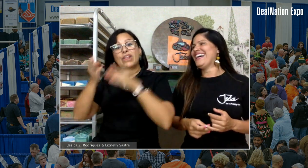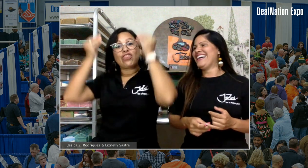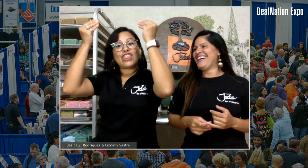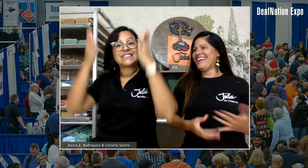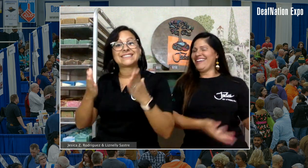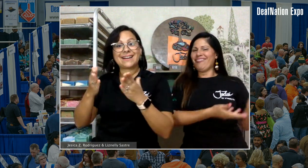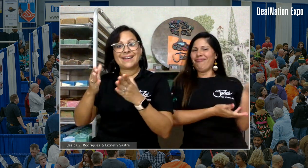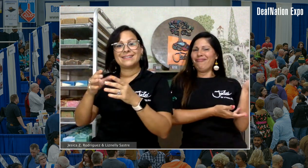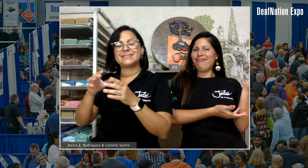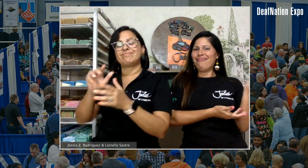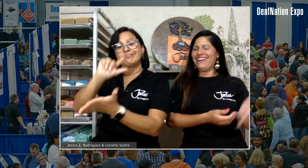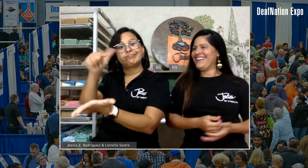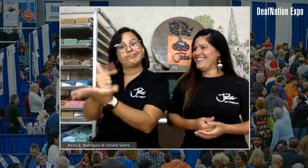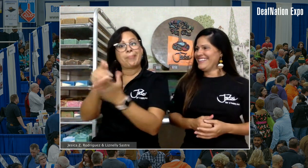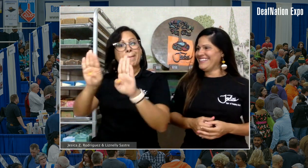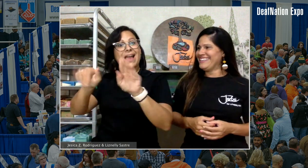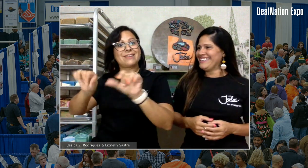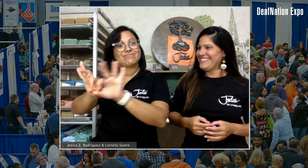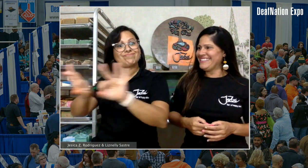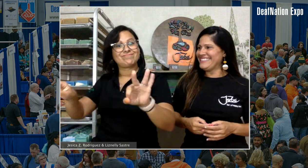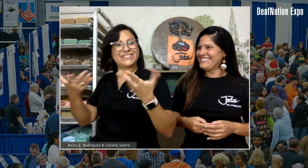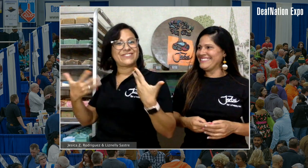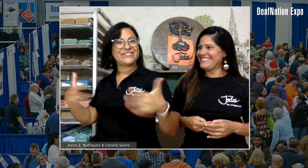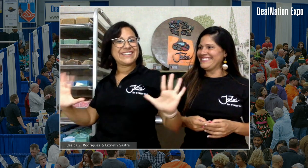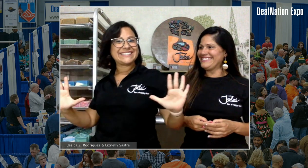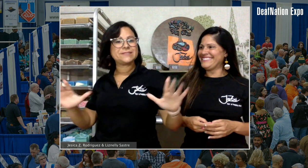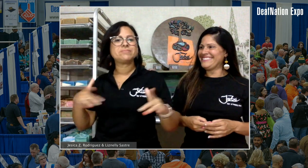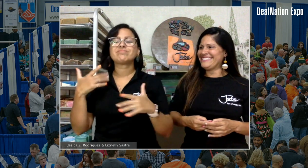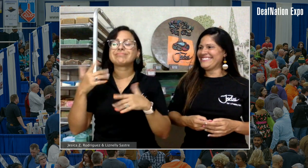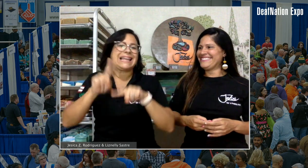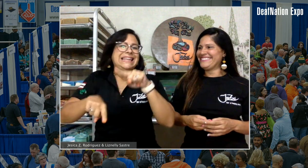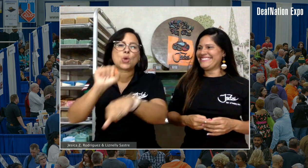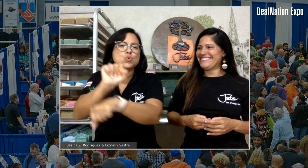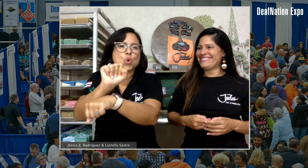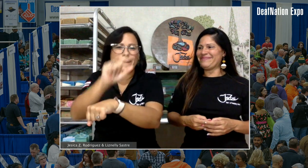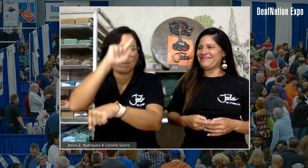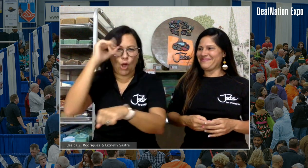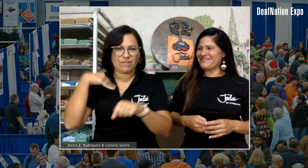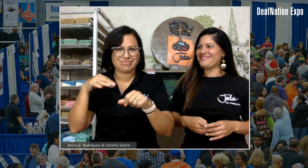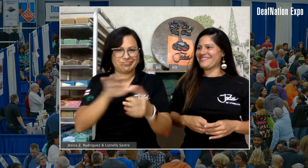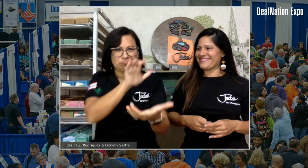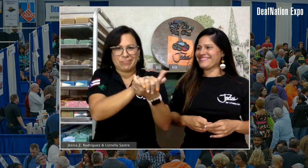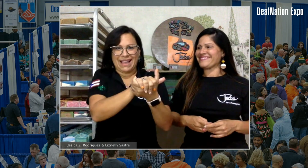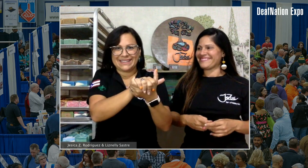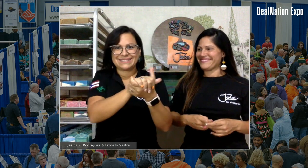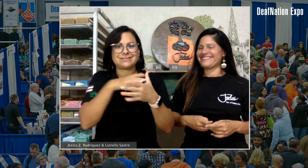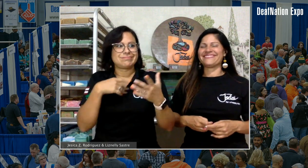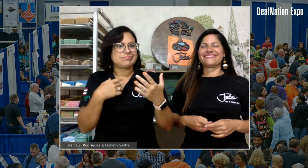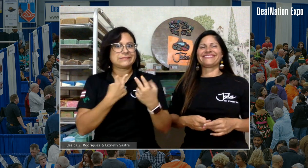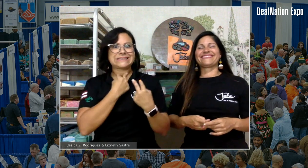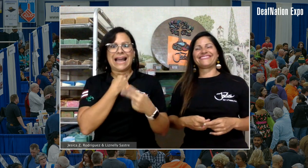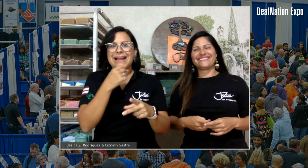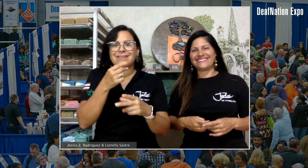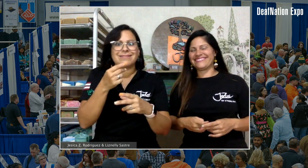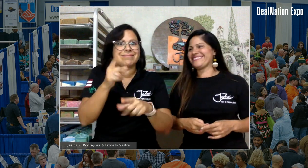I graduated with a BA related to teaching, but I couldn’t work because I was married and stuck.